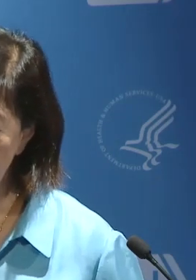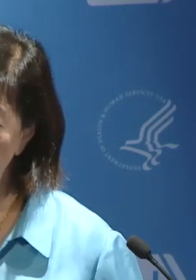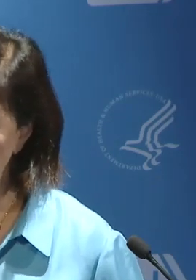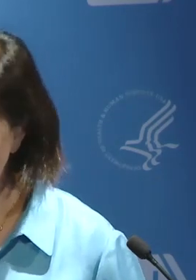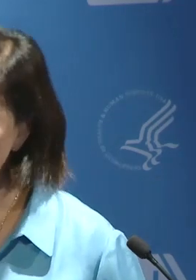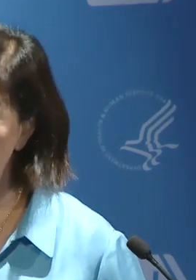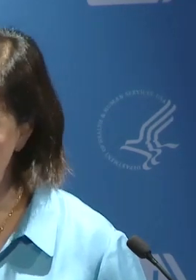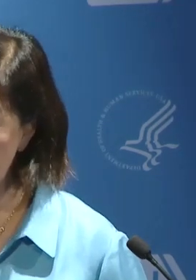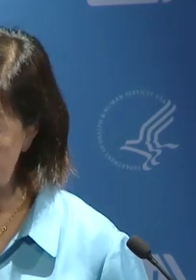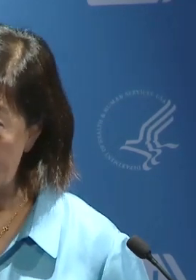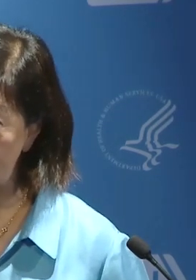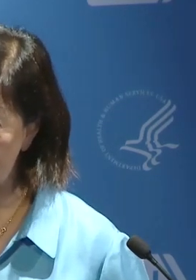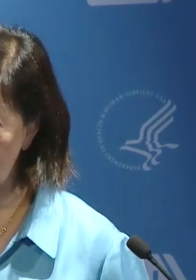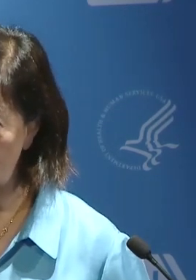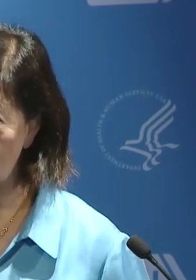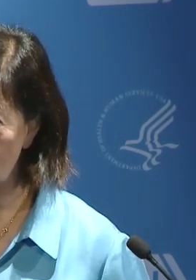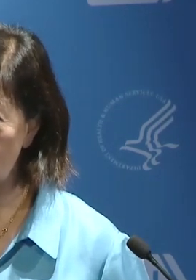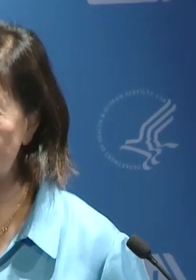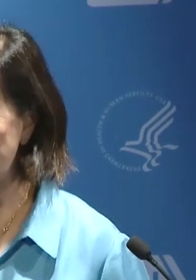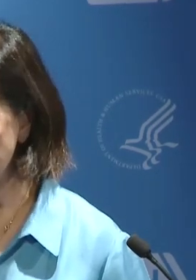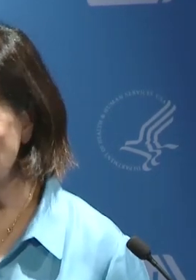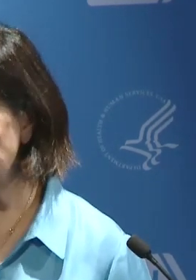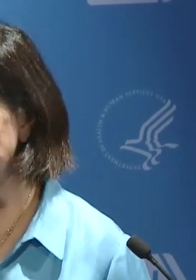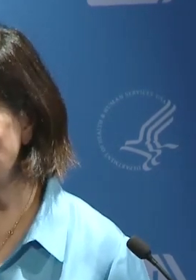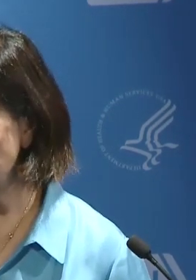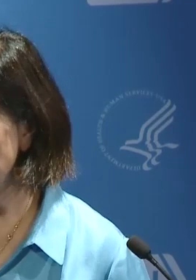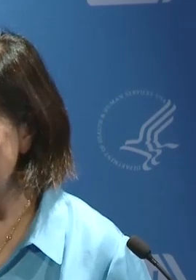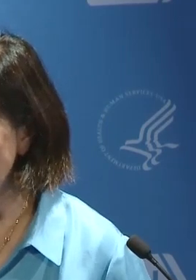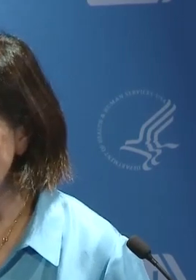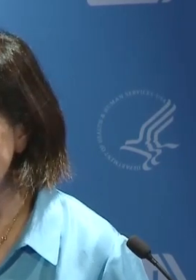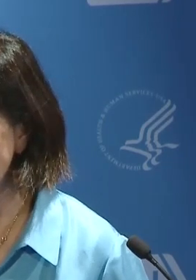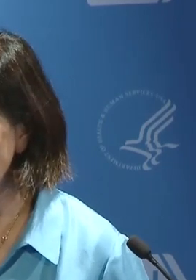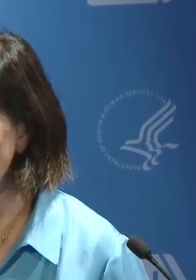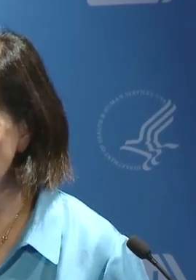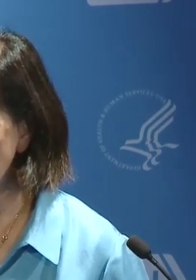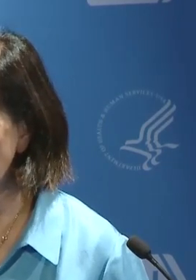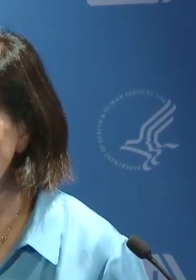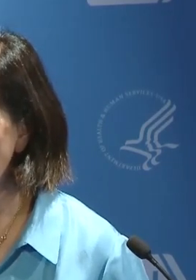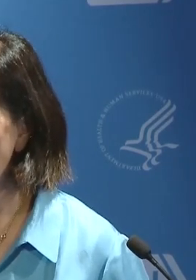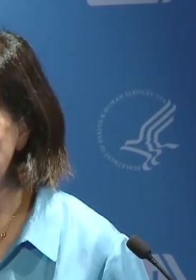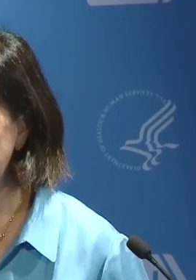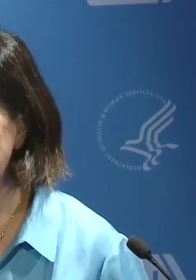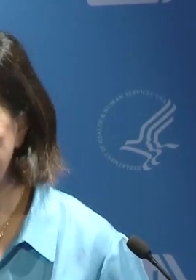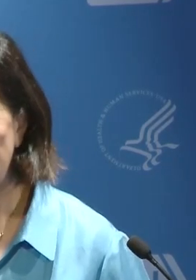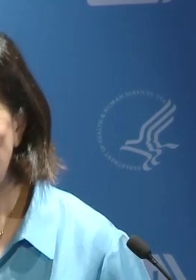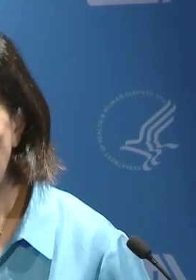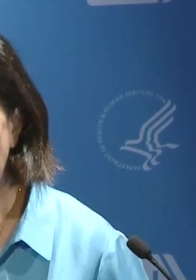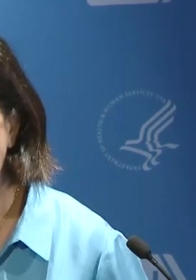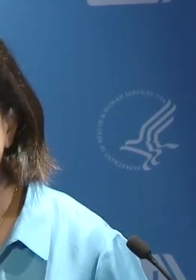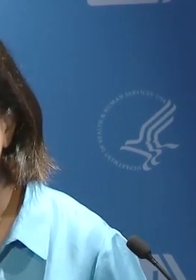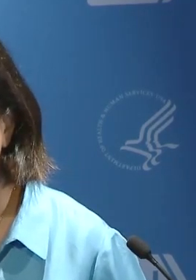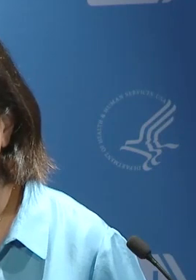WE DO SEE STAT CHANGES. WE IMAGINE THAT IS FROM THE INTERFERON UPSTREAM.